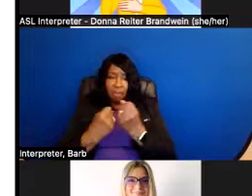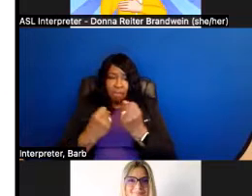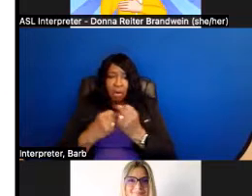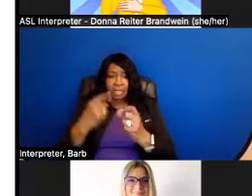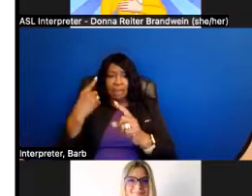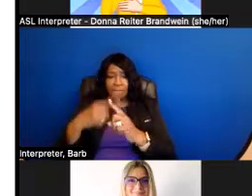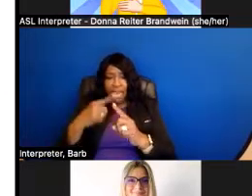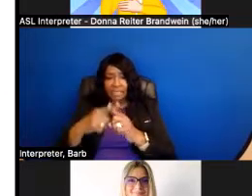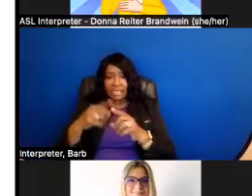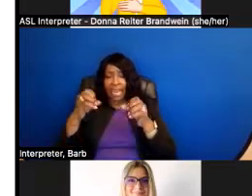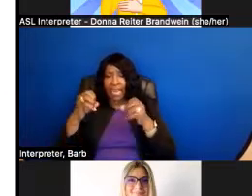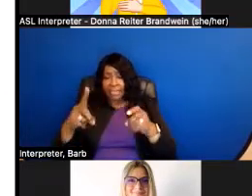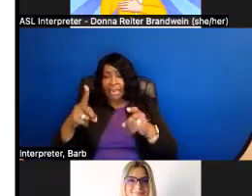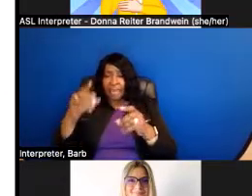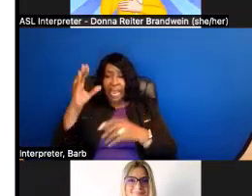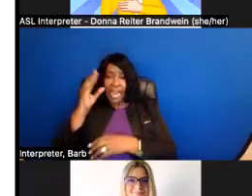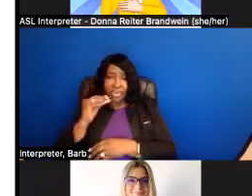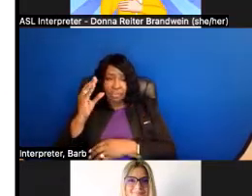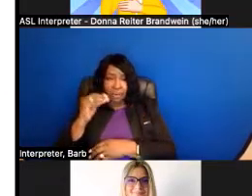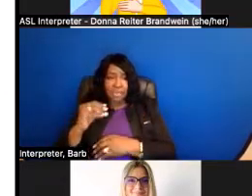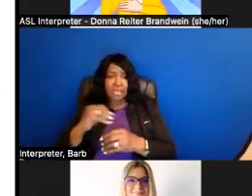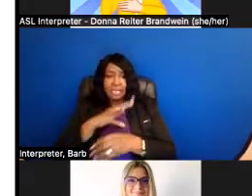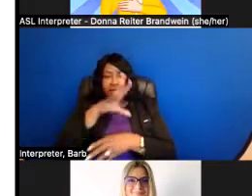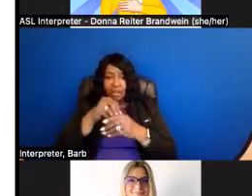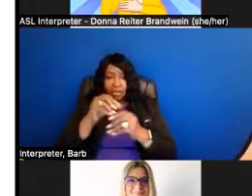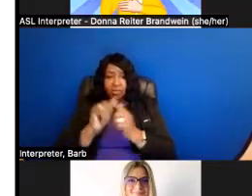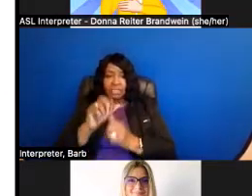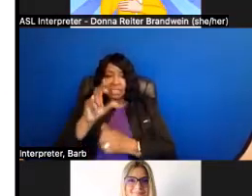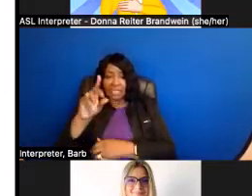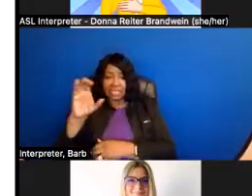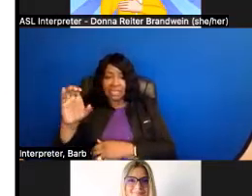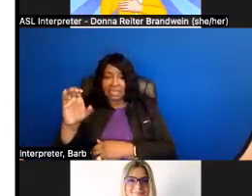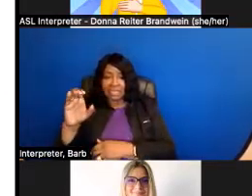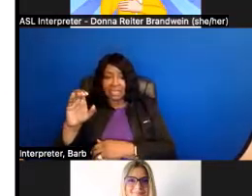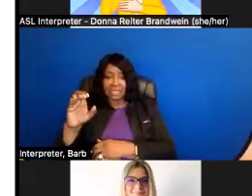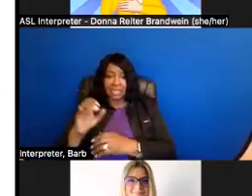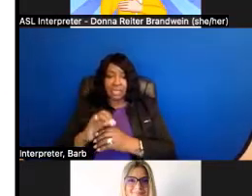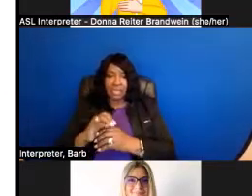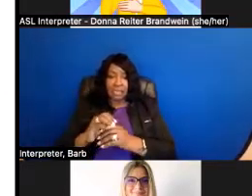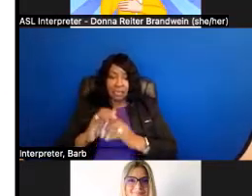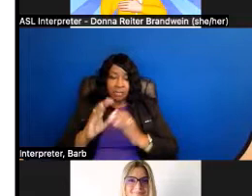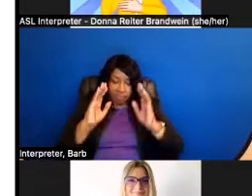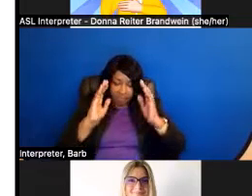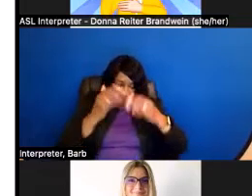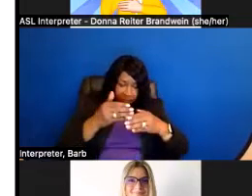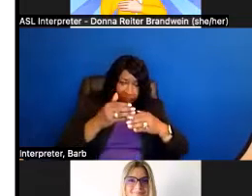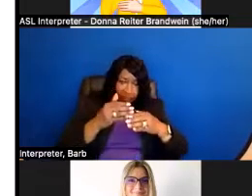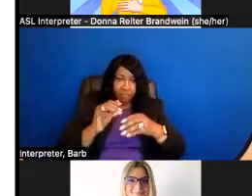So engagement with the DCC indirectly and directly supports their academic experience.